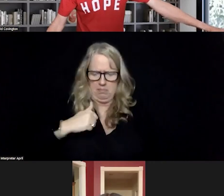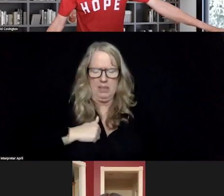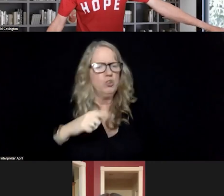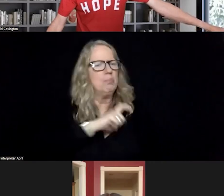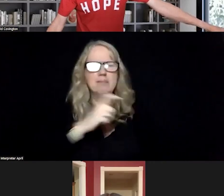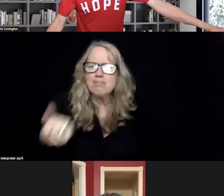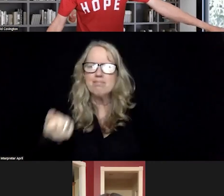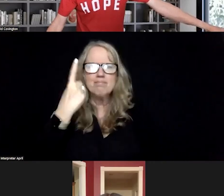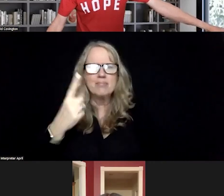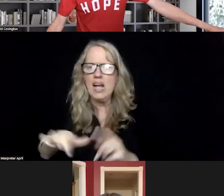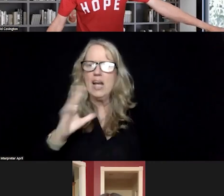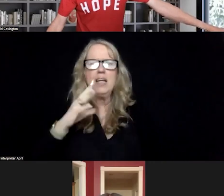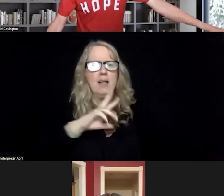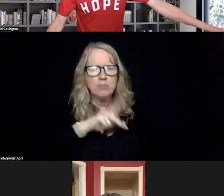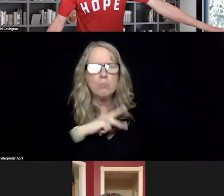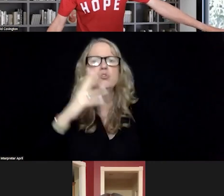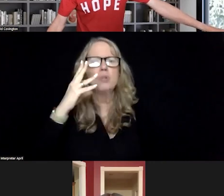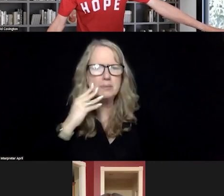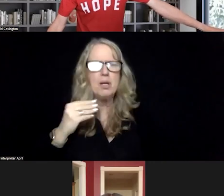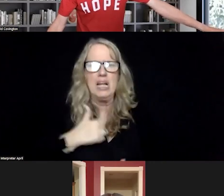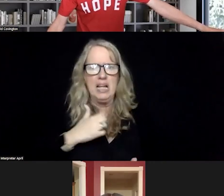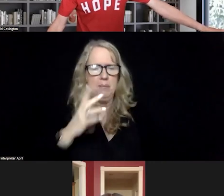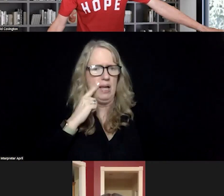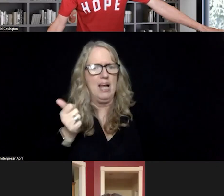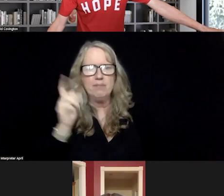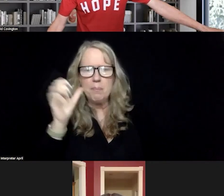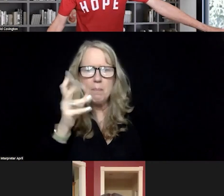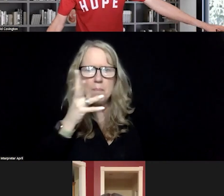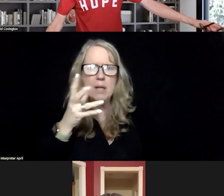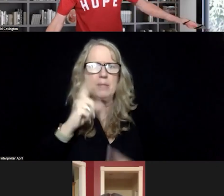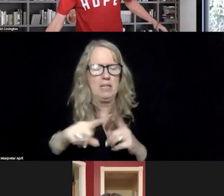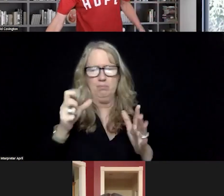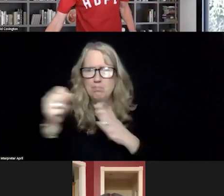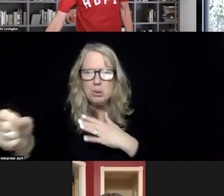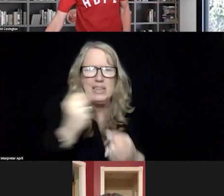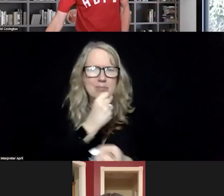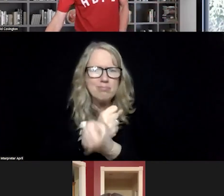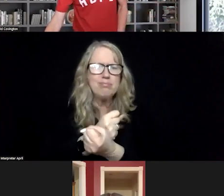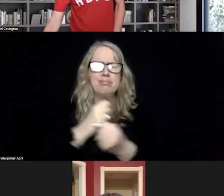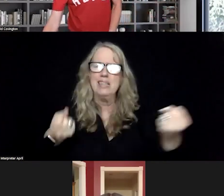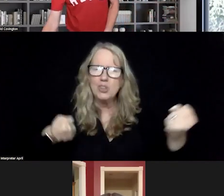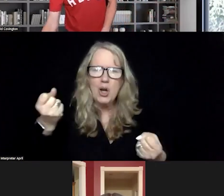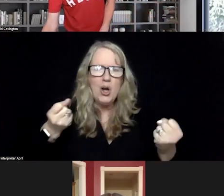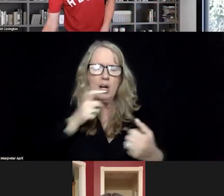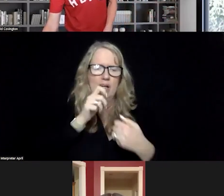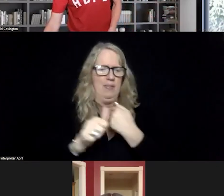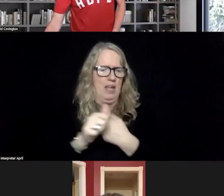BEEN IN A POLICE CAR WHO WAS NOT A THREAT TO HER SELF-OR ANYONE